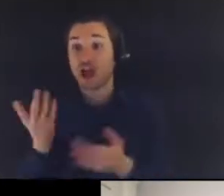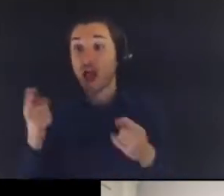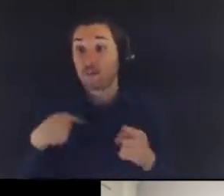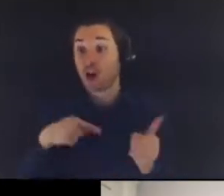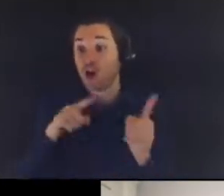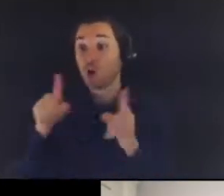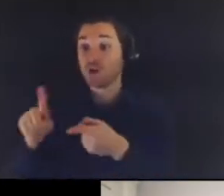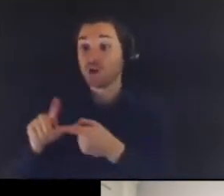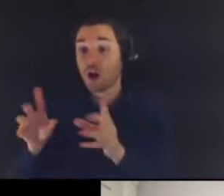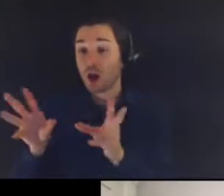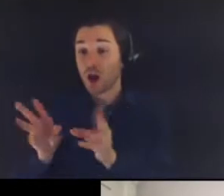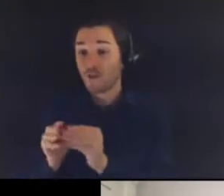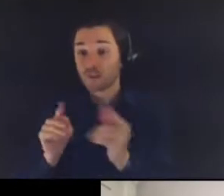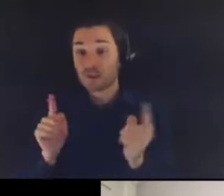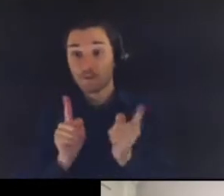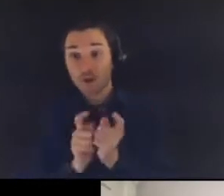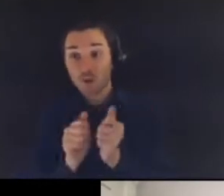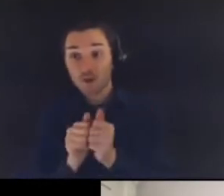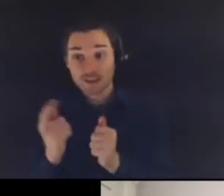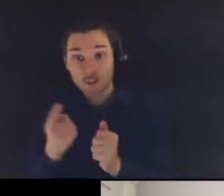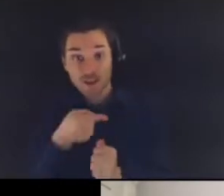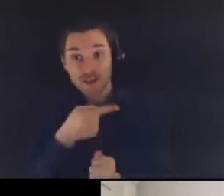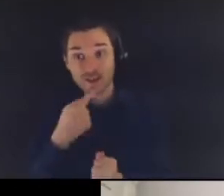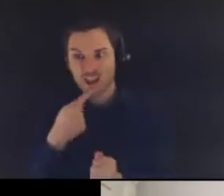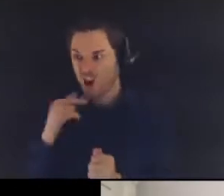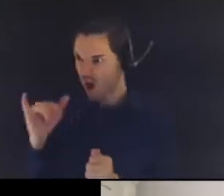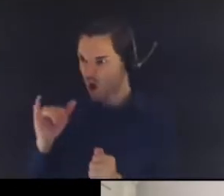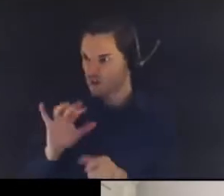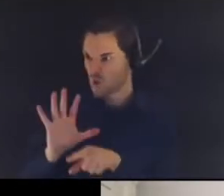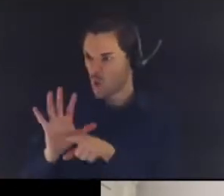always a little bit disappointing because when someone approaches, my hope is that they